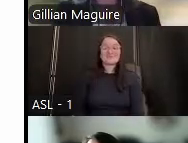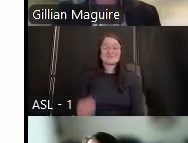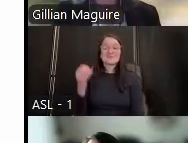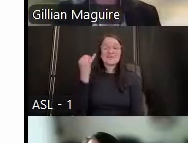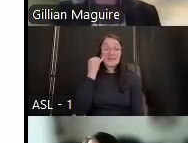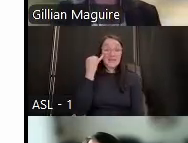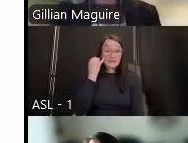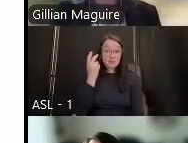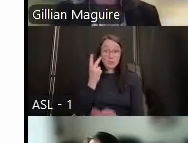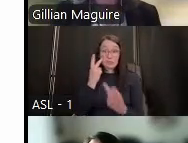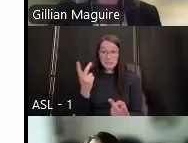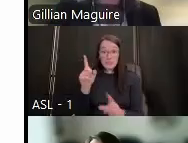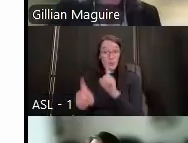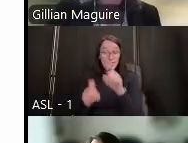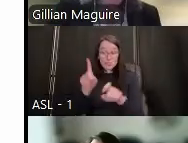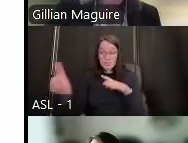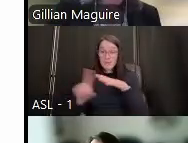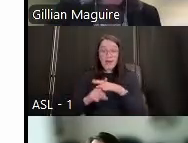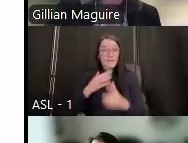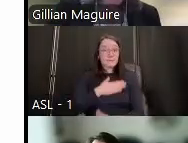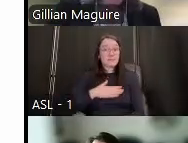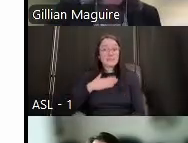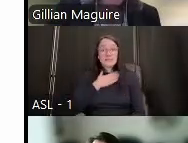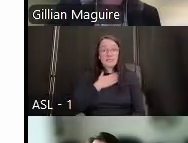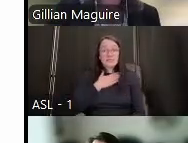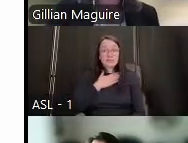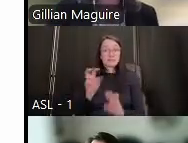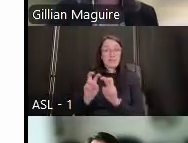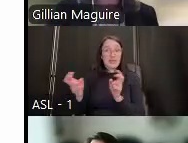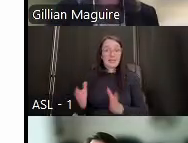the Q&A, please feel free to chime in and respond to your question, but I'm looking right now to